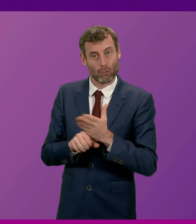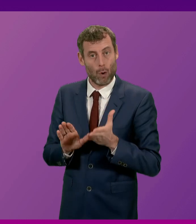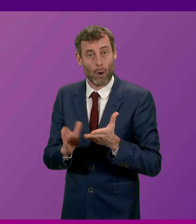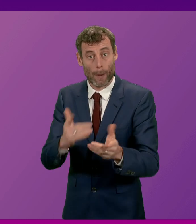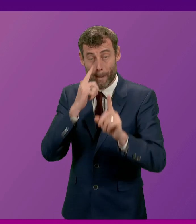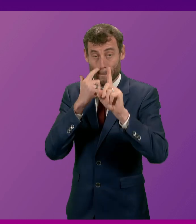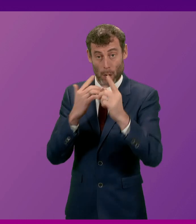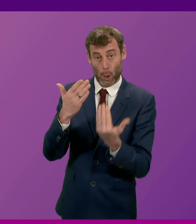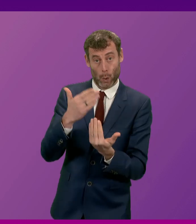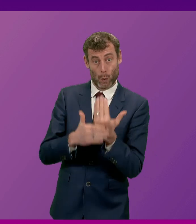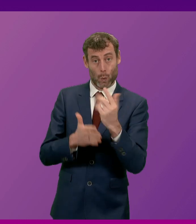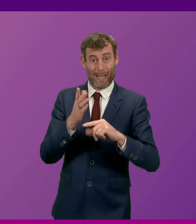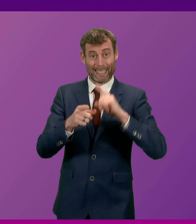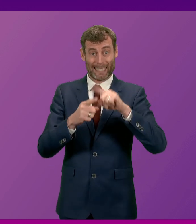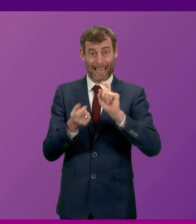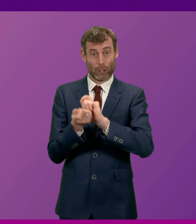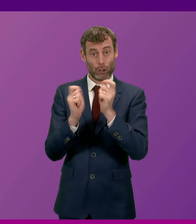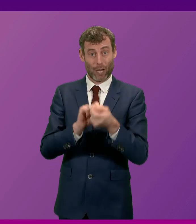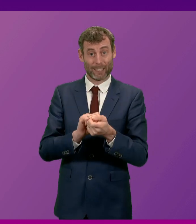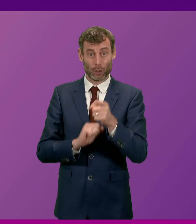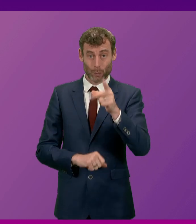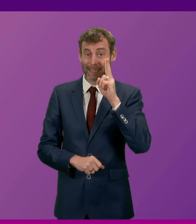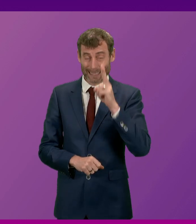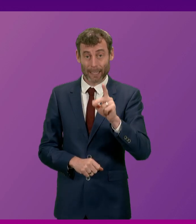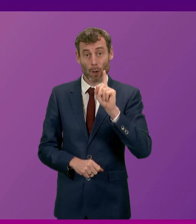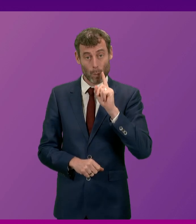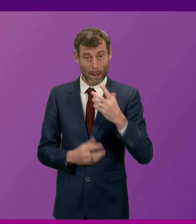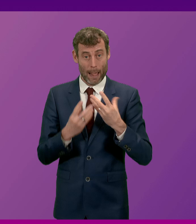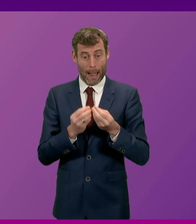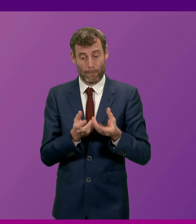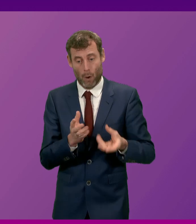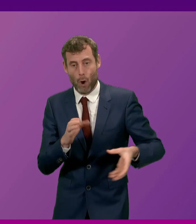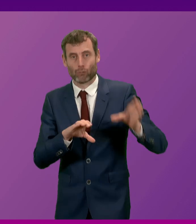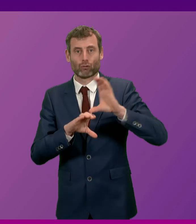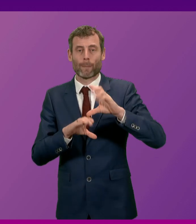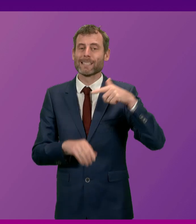changes have delivered more than £750 million for health and social care this